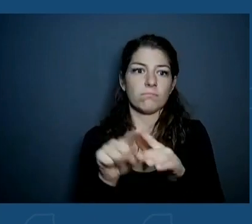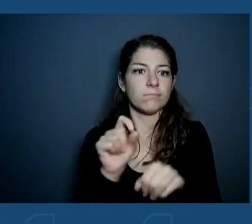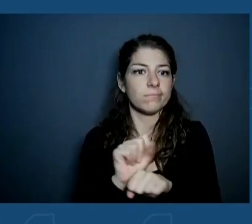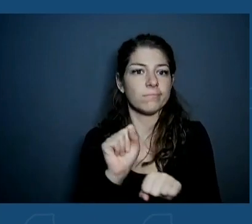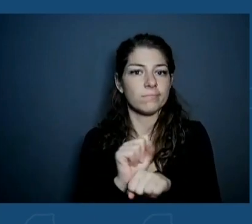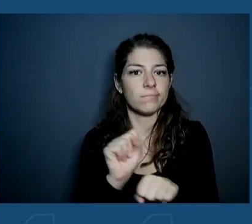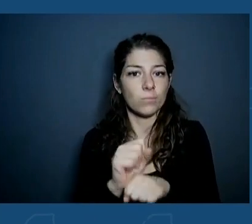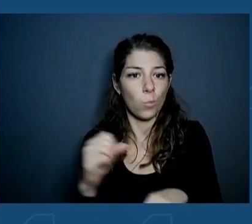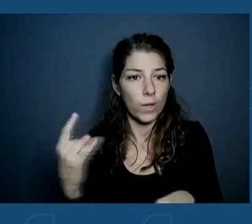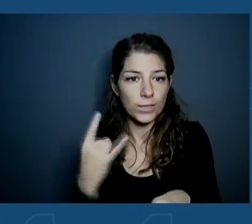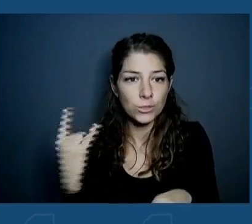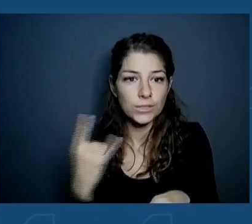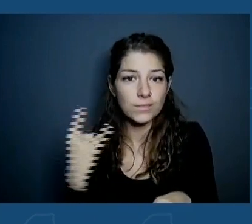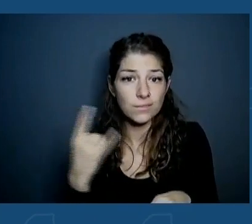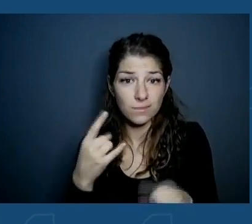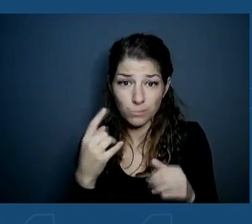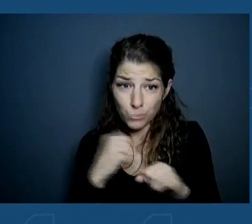DON'T HAVE TO WORRY ABOUT